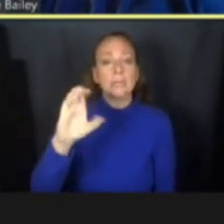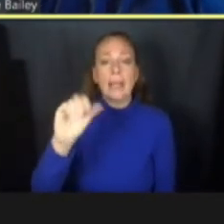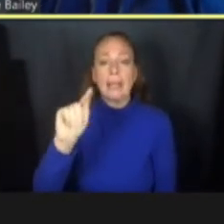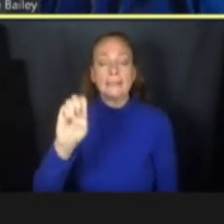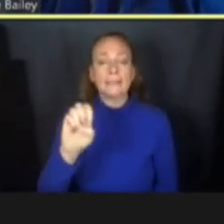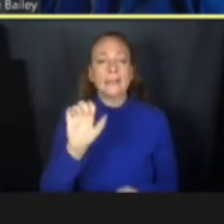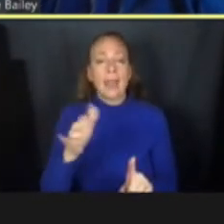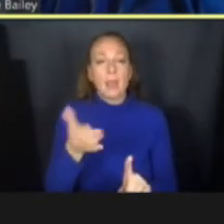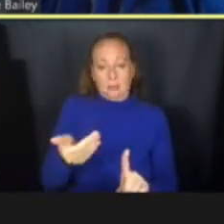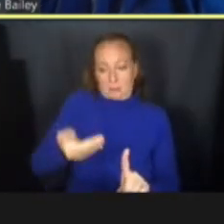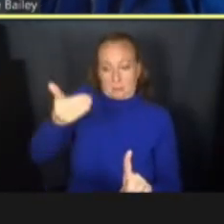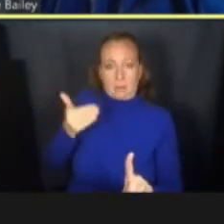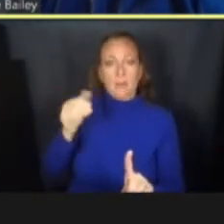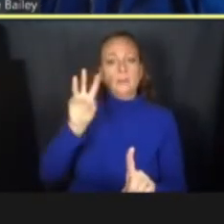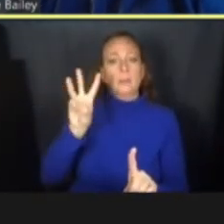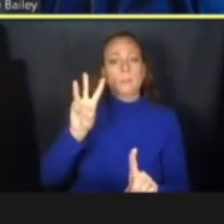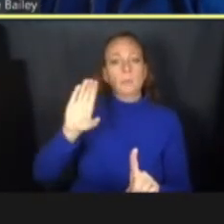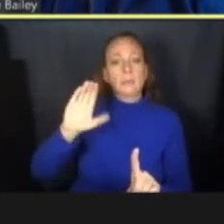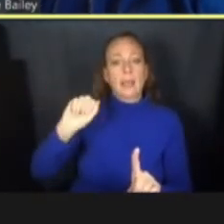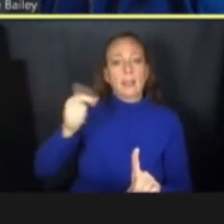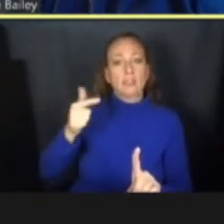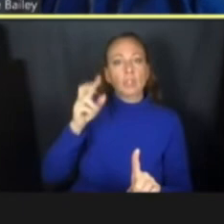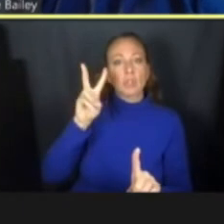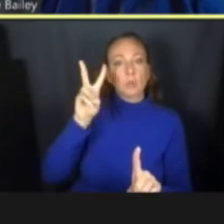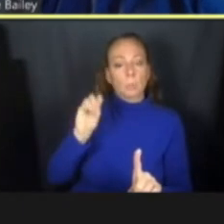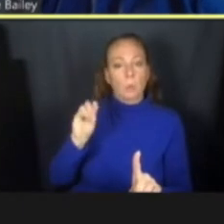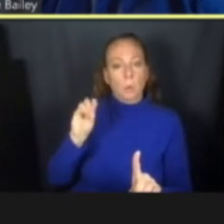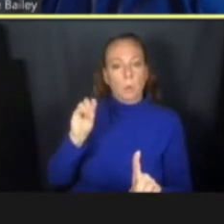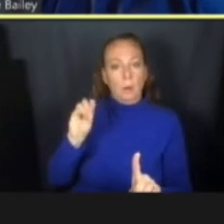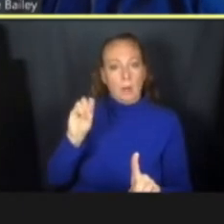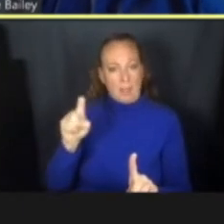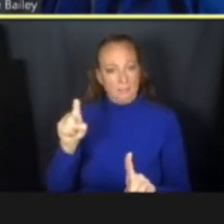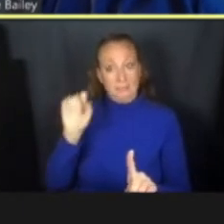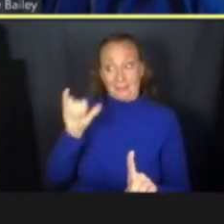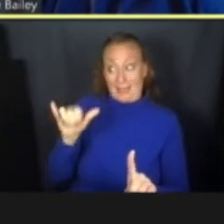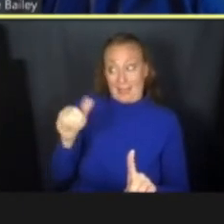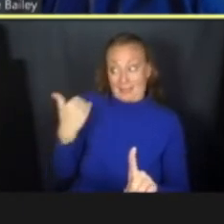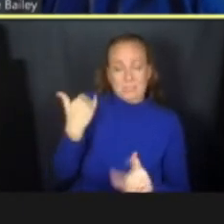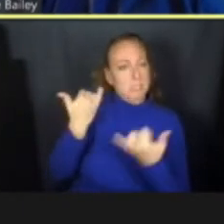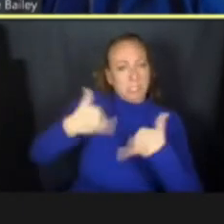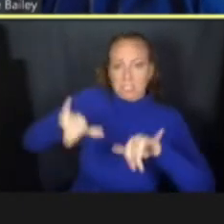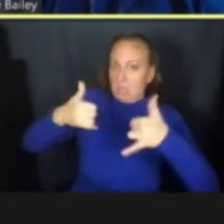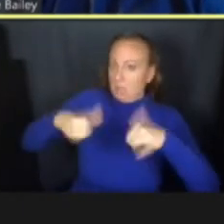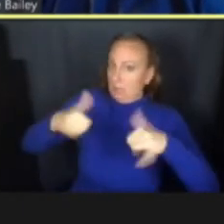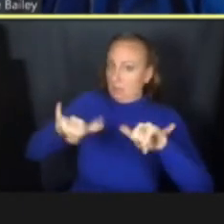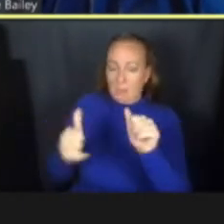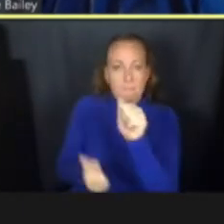meaning the 2.1, 2.2, when it come out is still the most recent version. And those are the versions that,